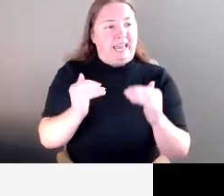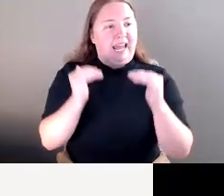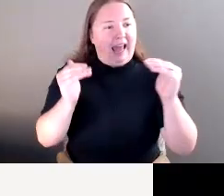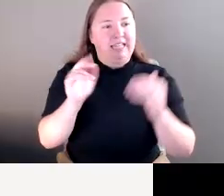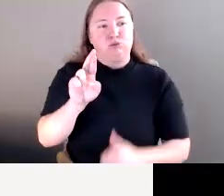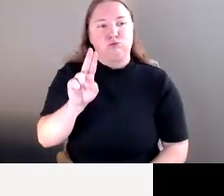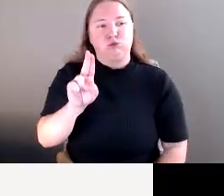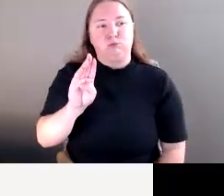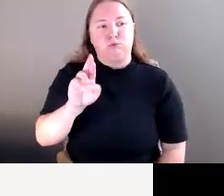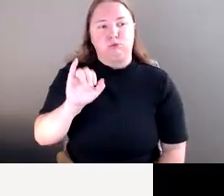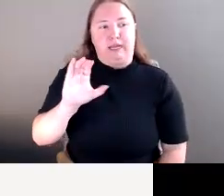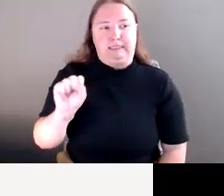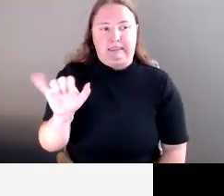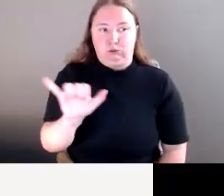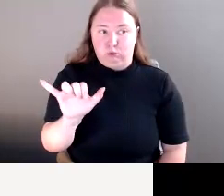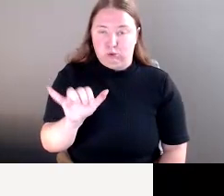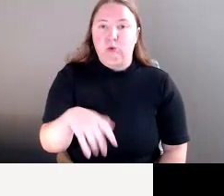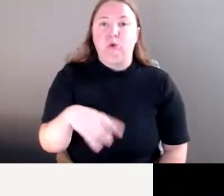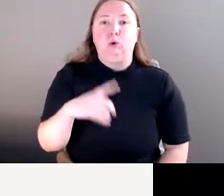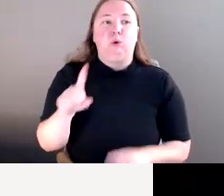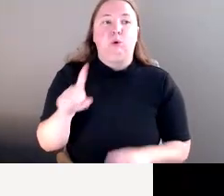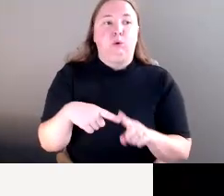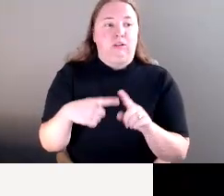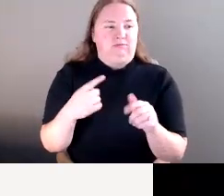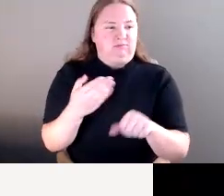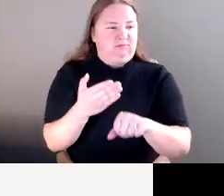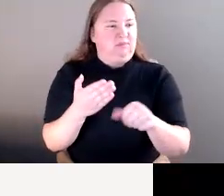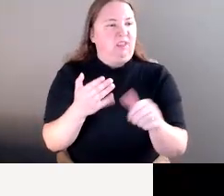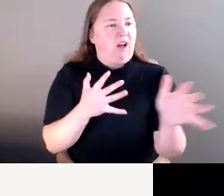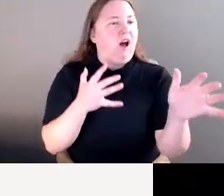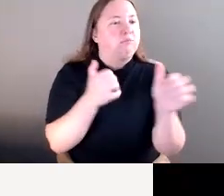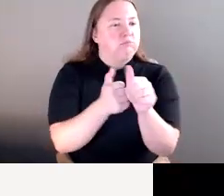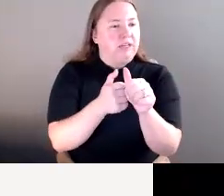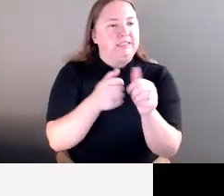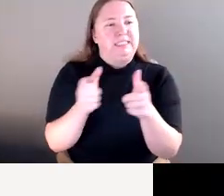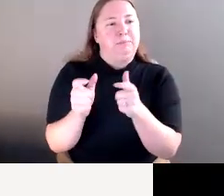when you use the upgraded SpeedGrader, you'll see that